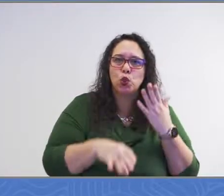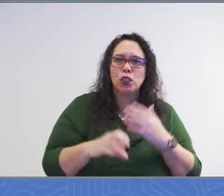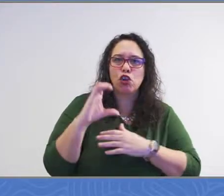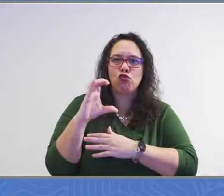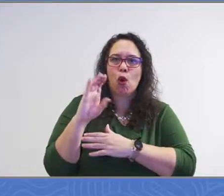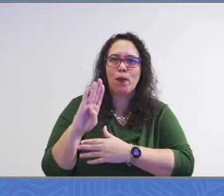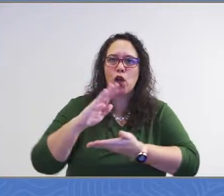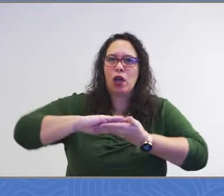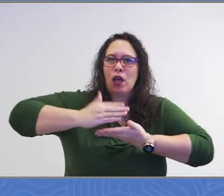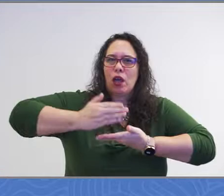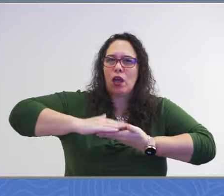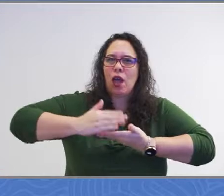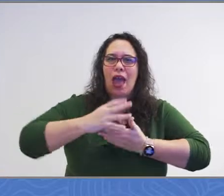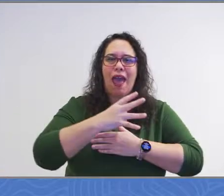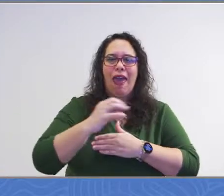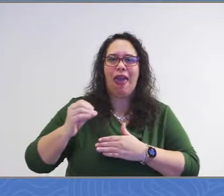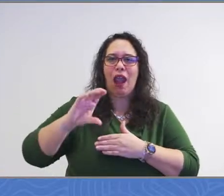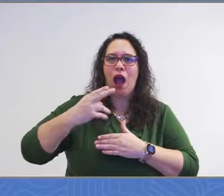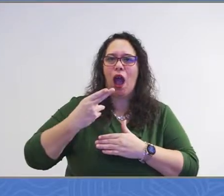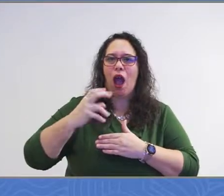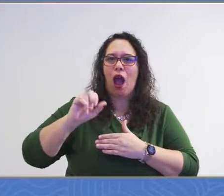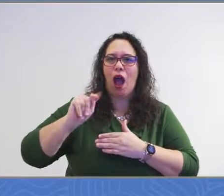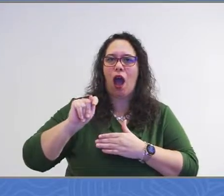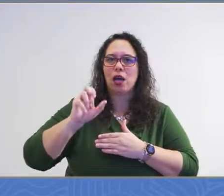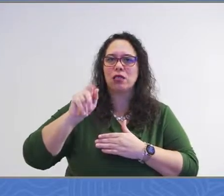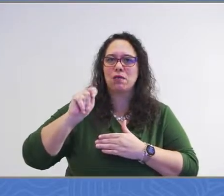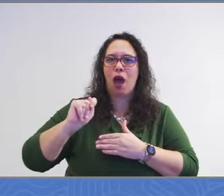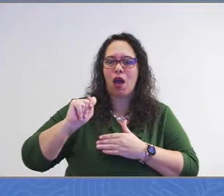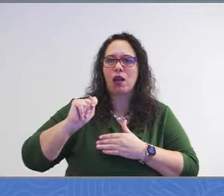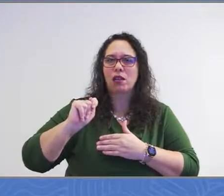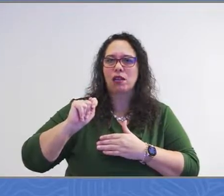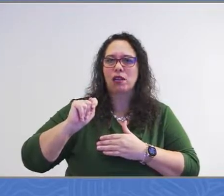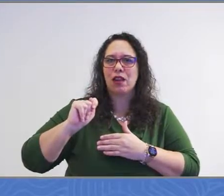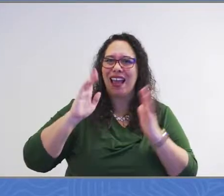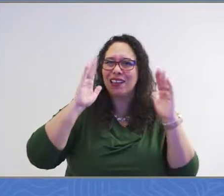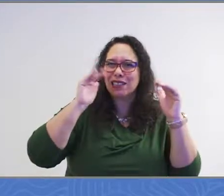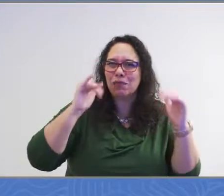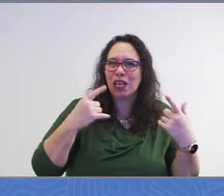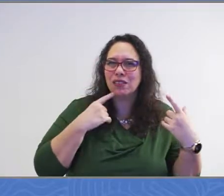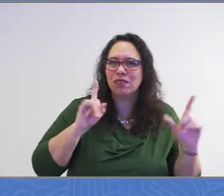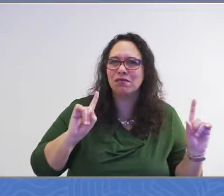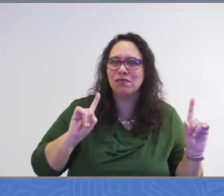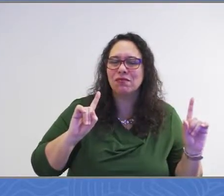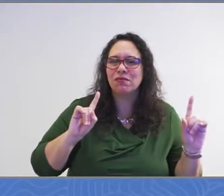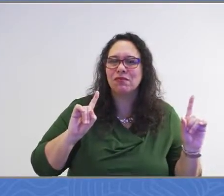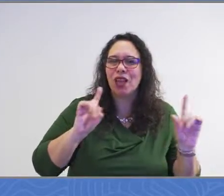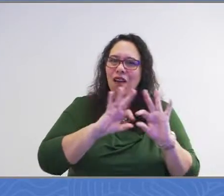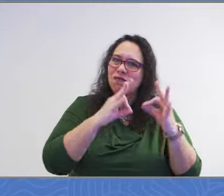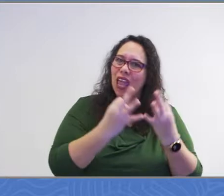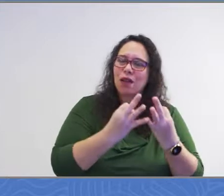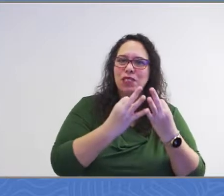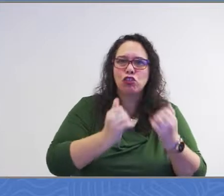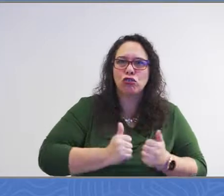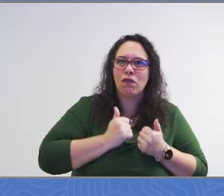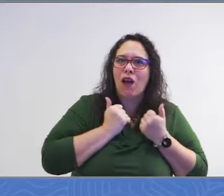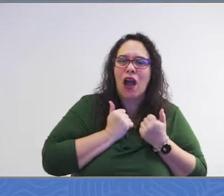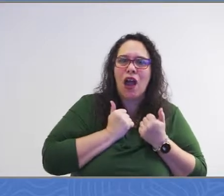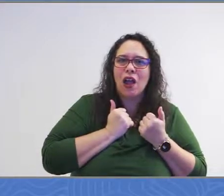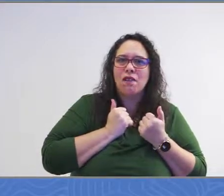and expect them to succeed. These families are in survival mode. These families need support on many levels.